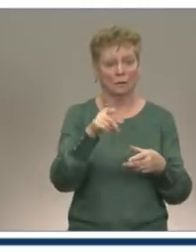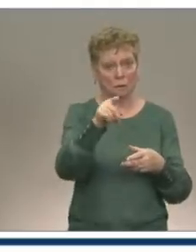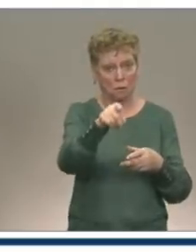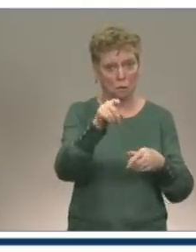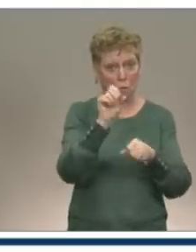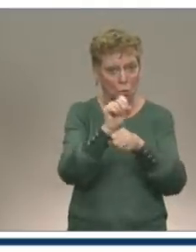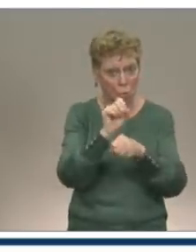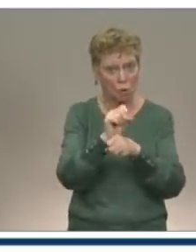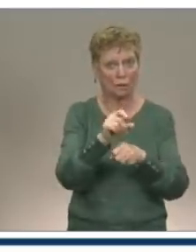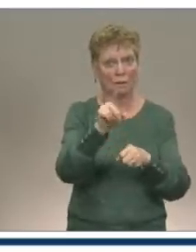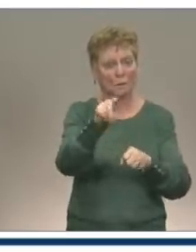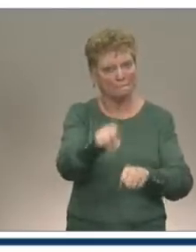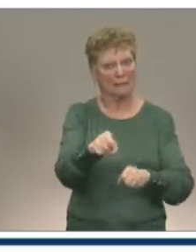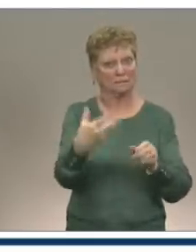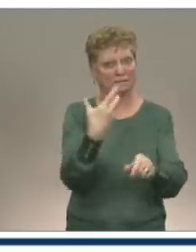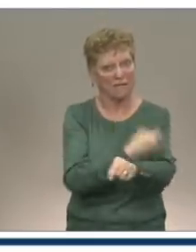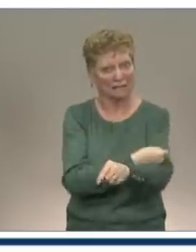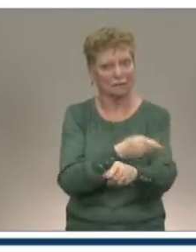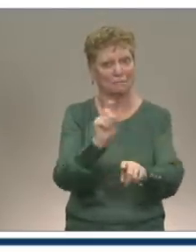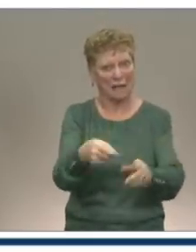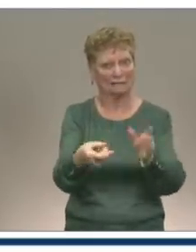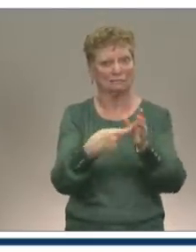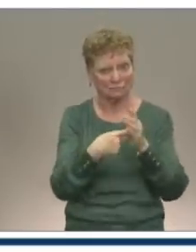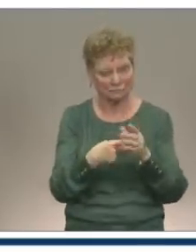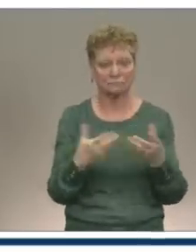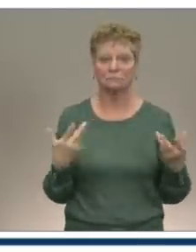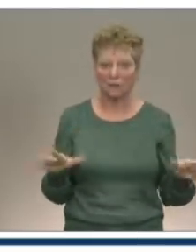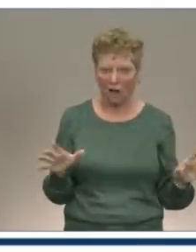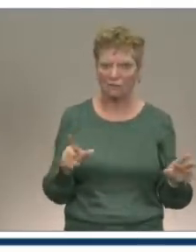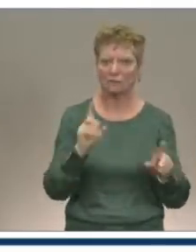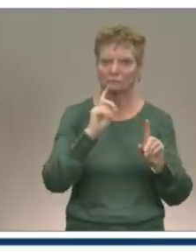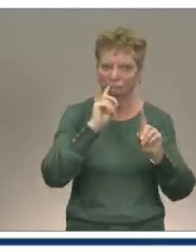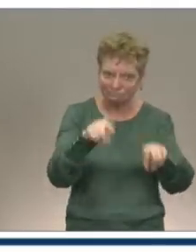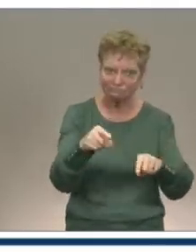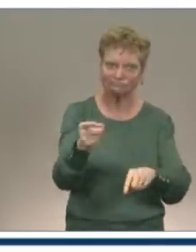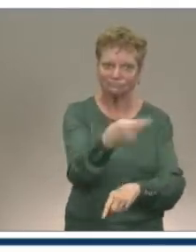clearly was our first priority now we've done that now we're gonna with the remaining vaccine we'll